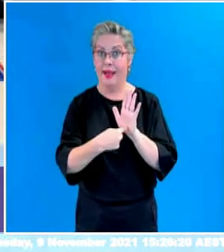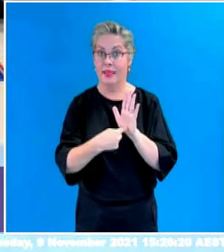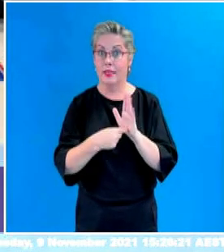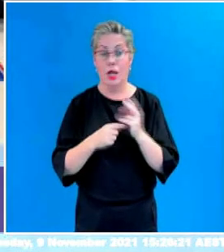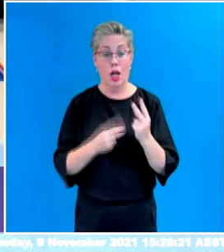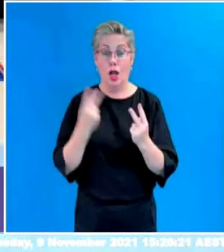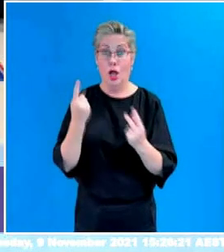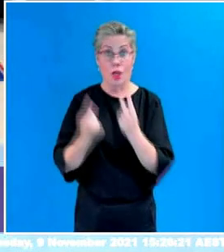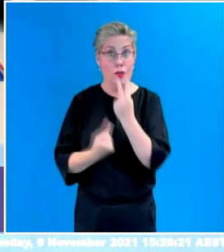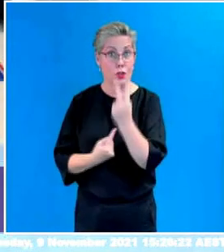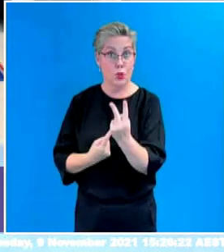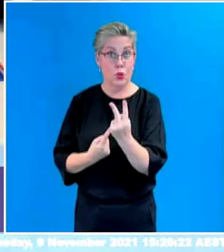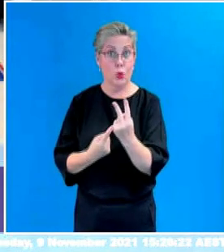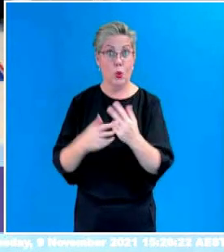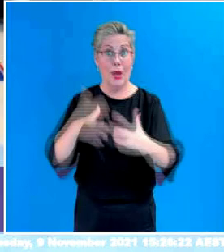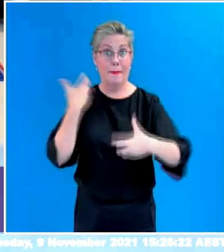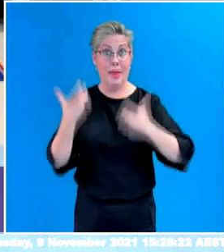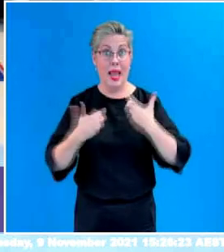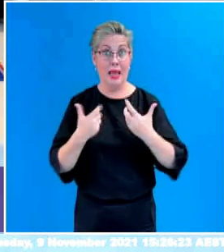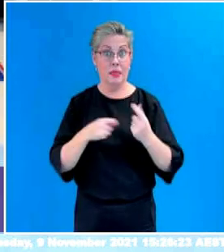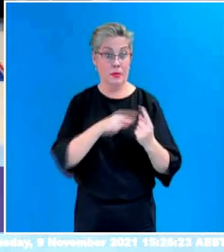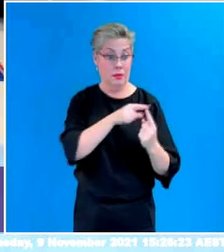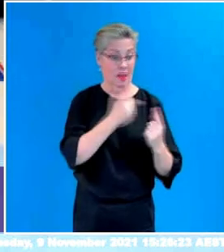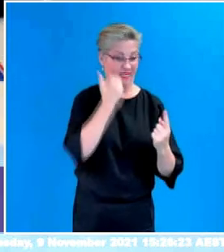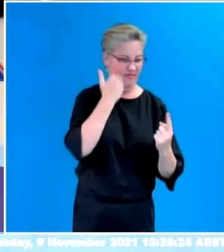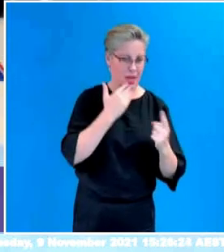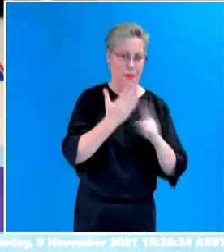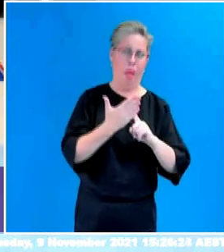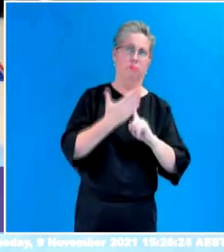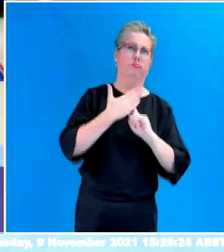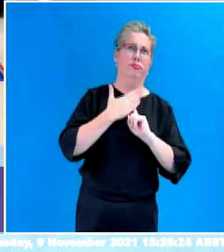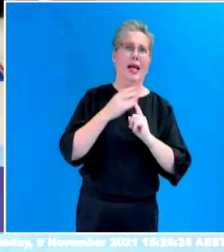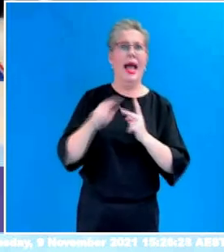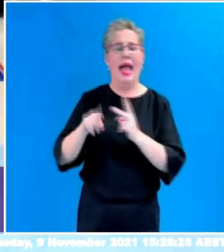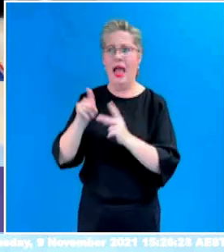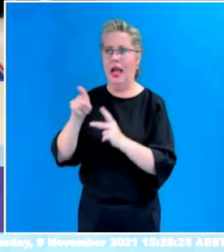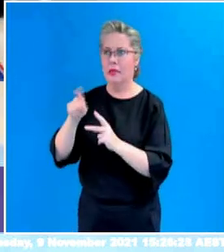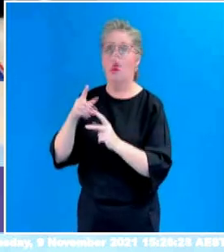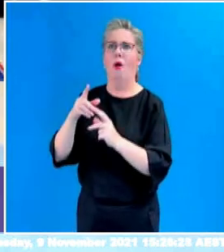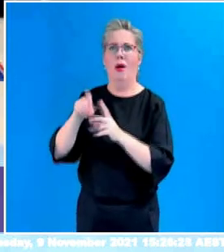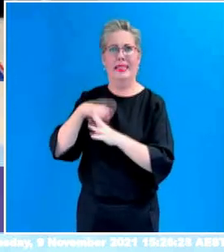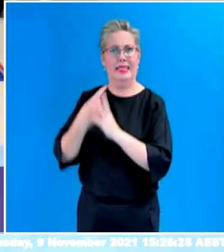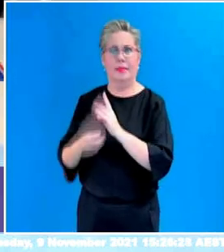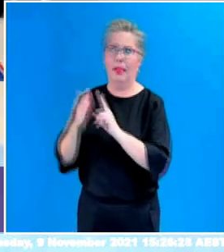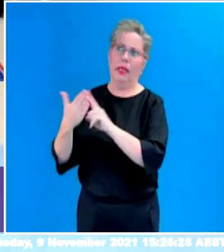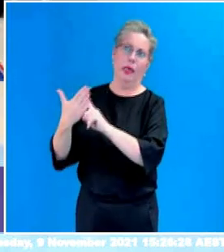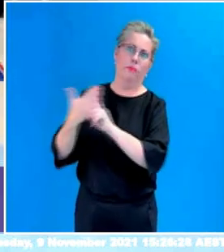guess, together and they can be considered together, but as a sort of